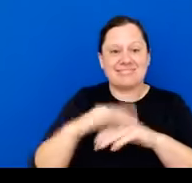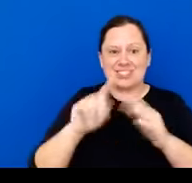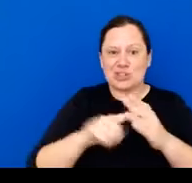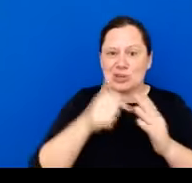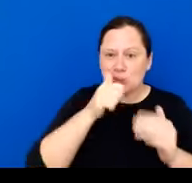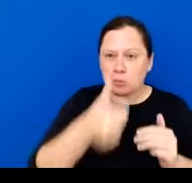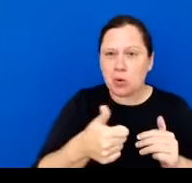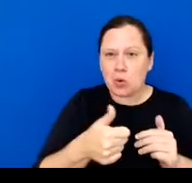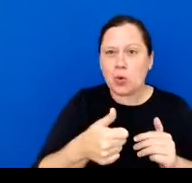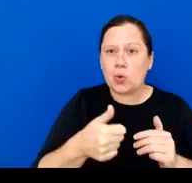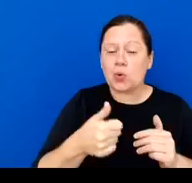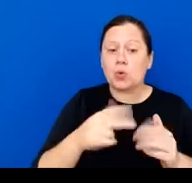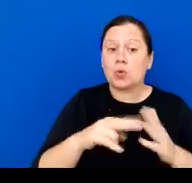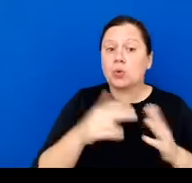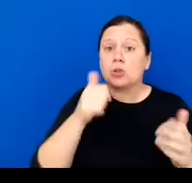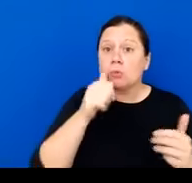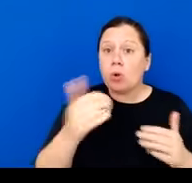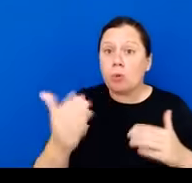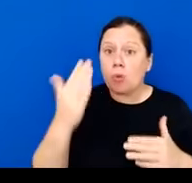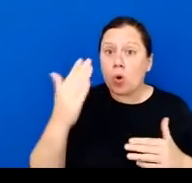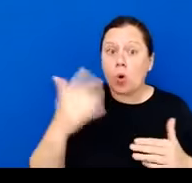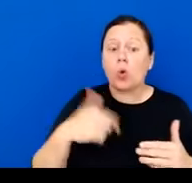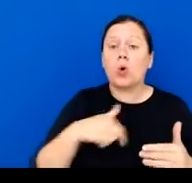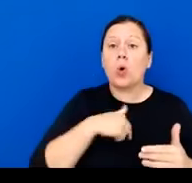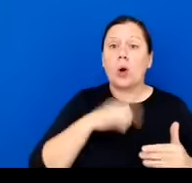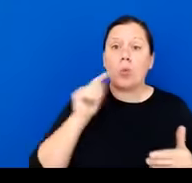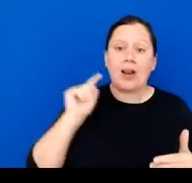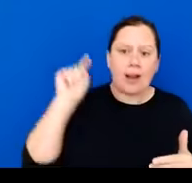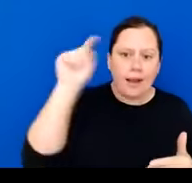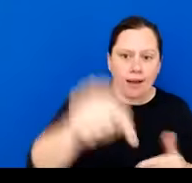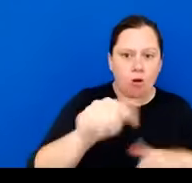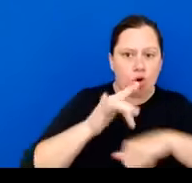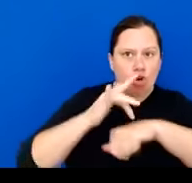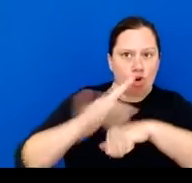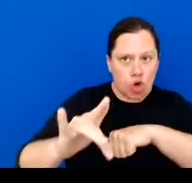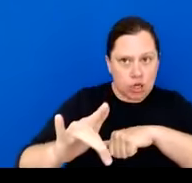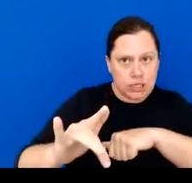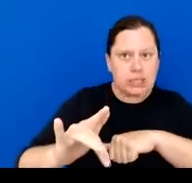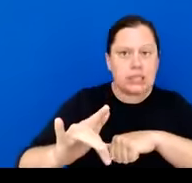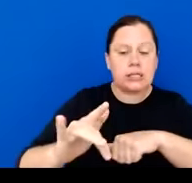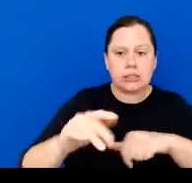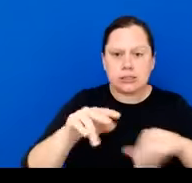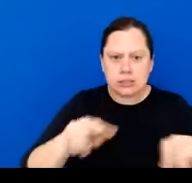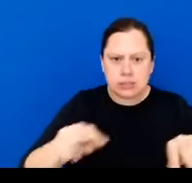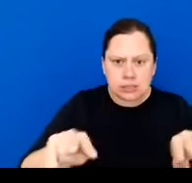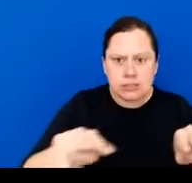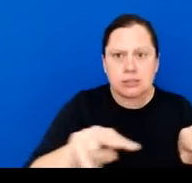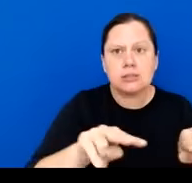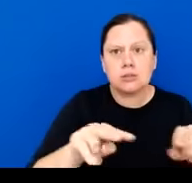get out there on the fire line we're going to have moist conditions because we have good overnight humidity recovery so that's